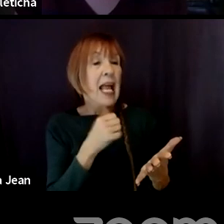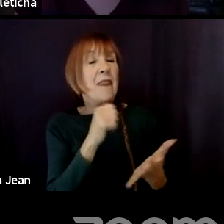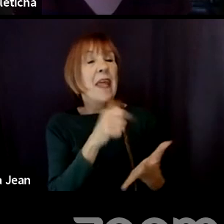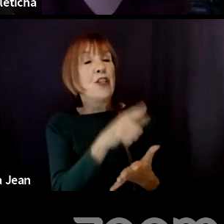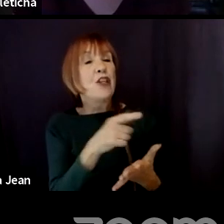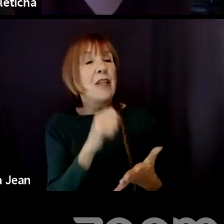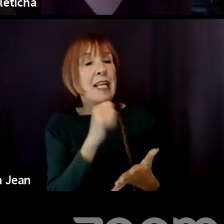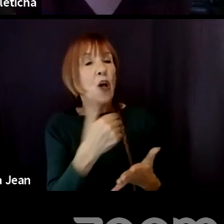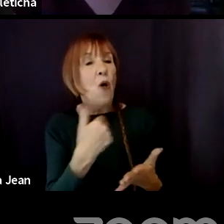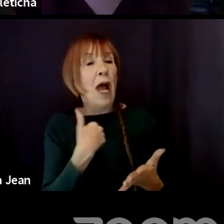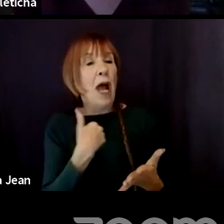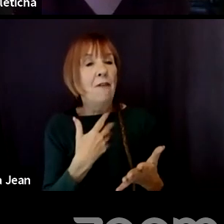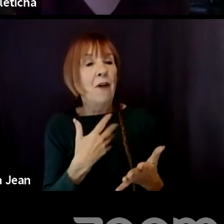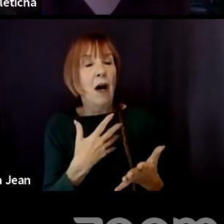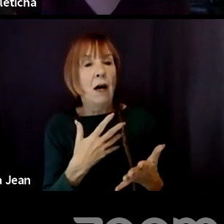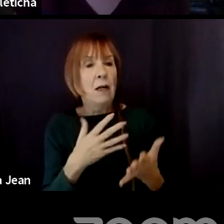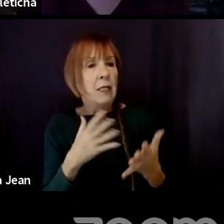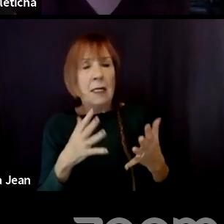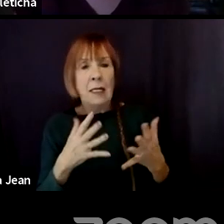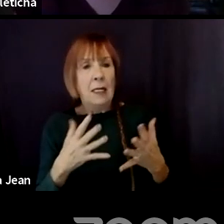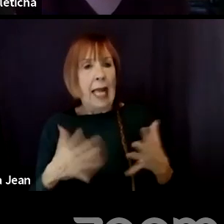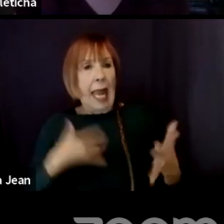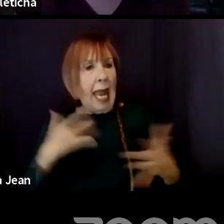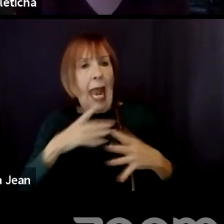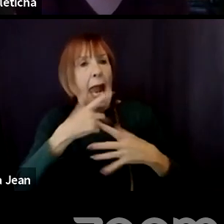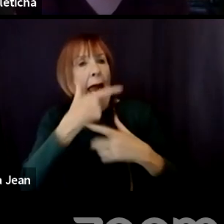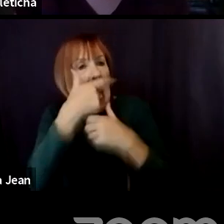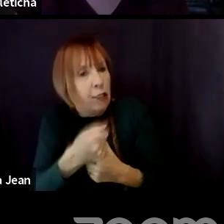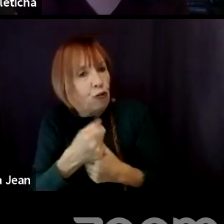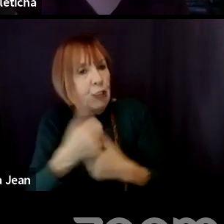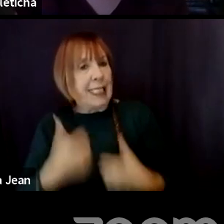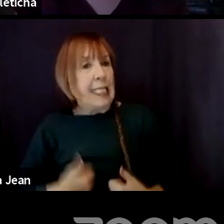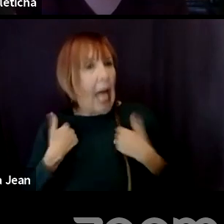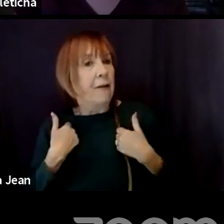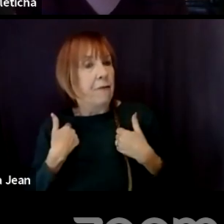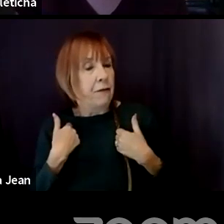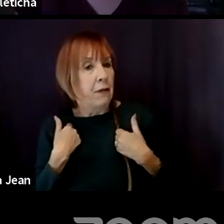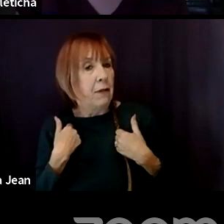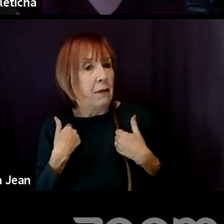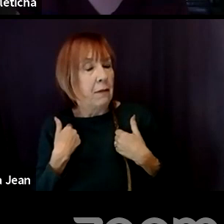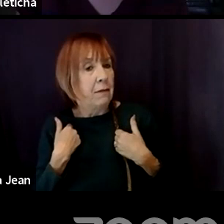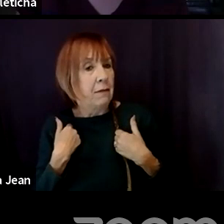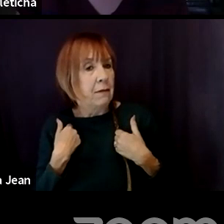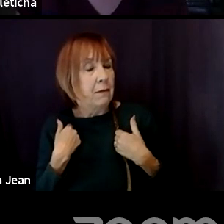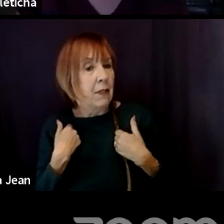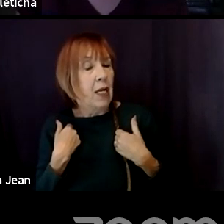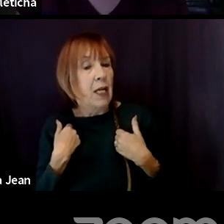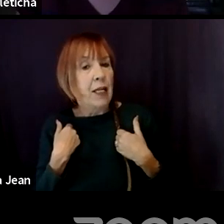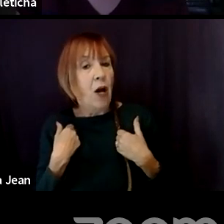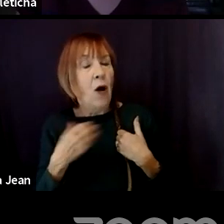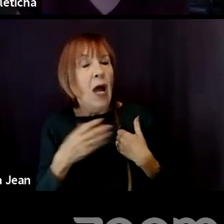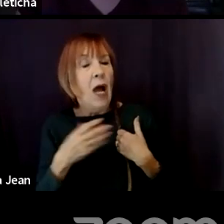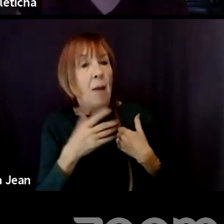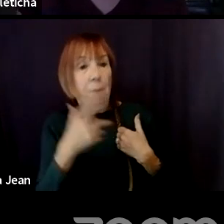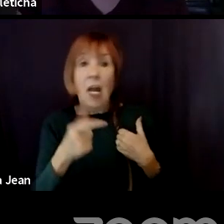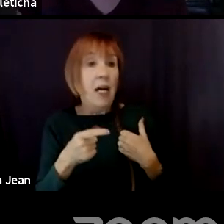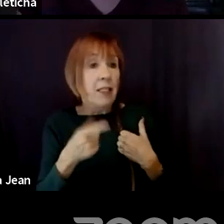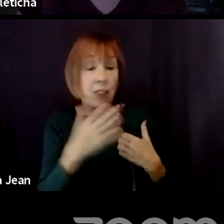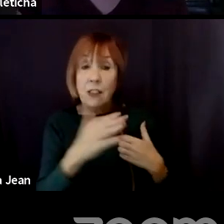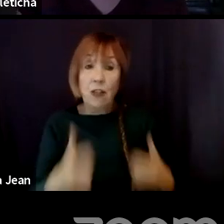apart from writing, because it is a long haul. And I also wouldn't put a time limit on it. If you're here to be a TV writer,